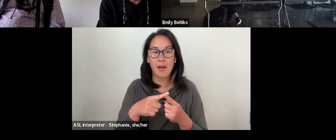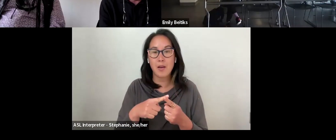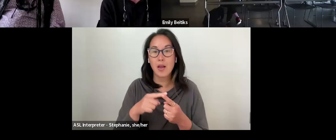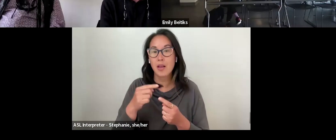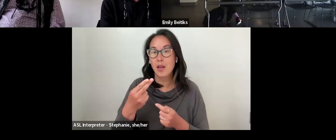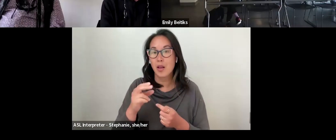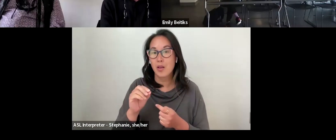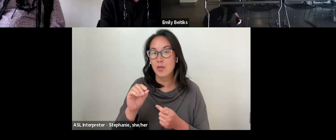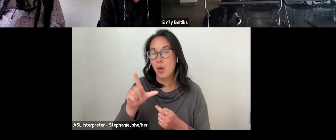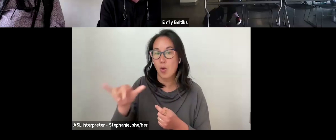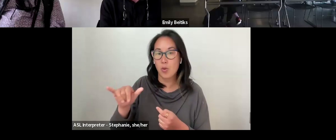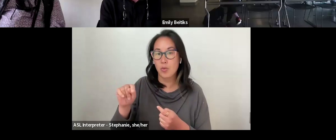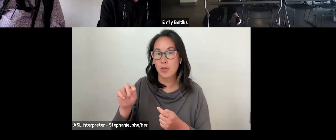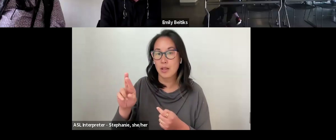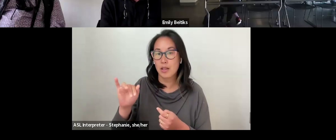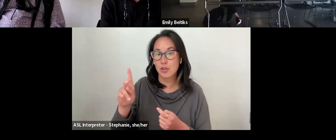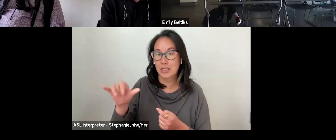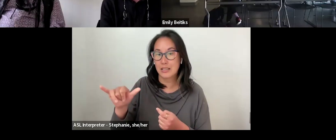And I think that was an interesting sort of framing.